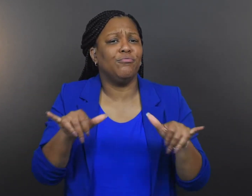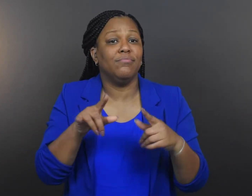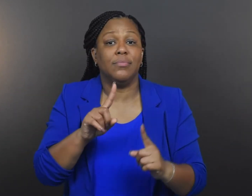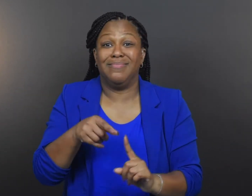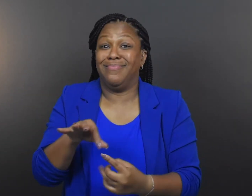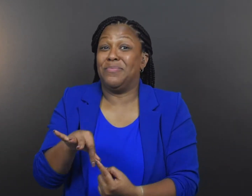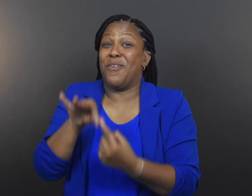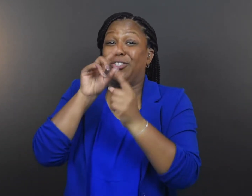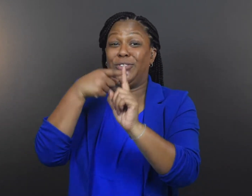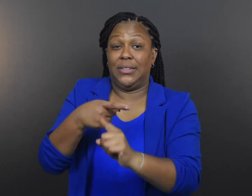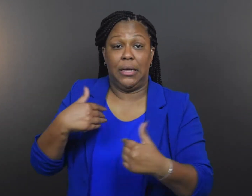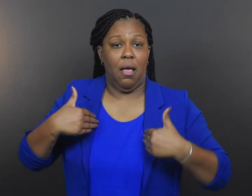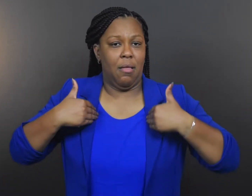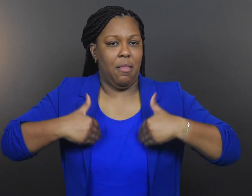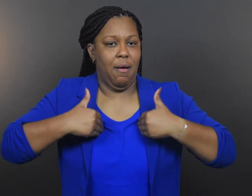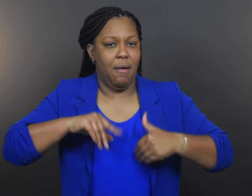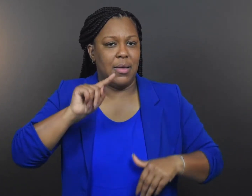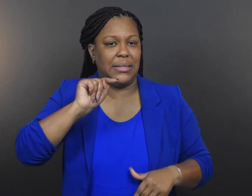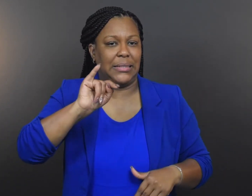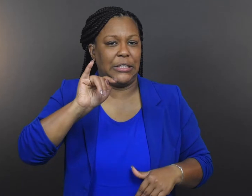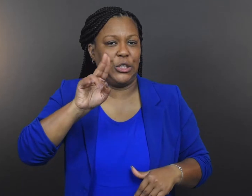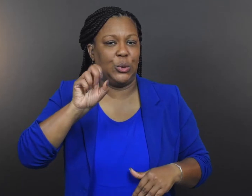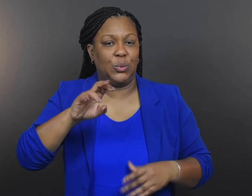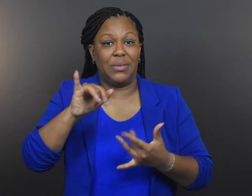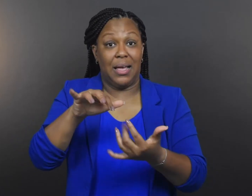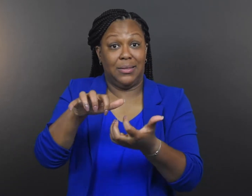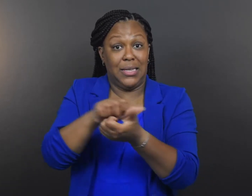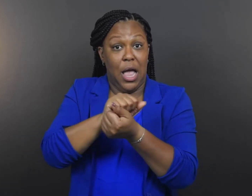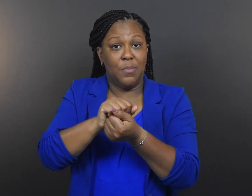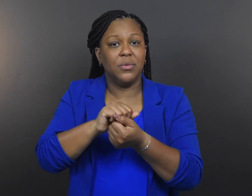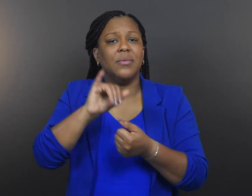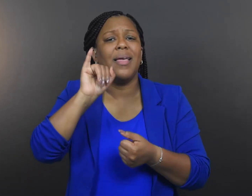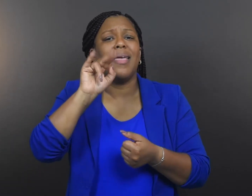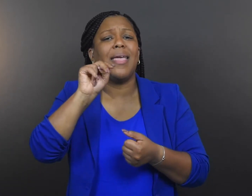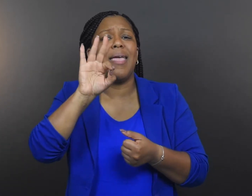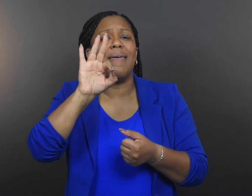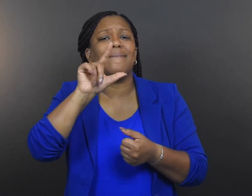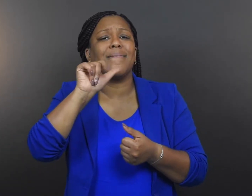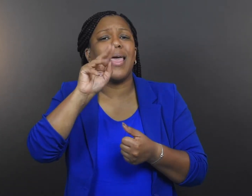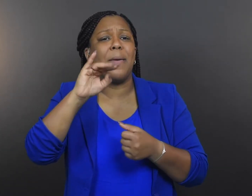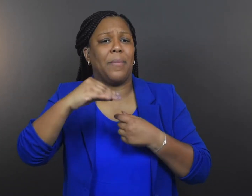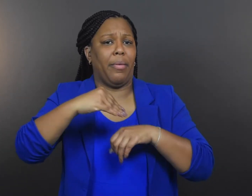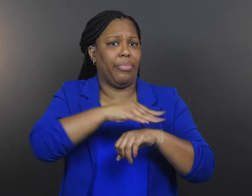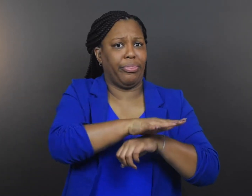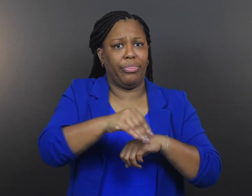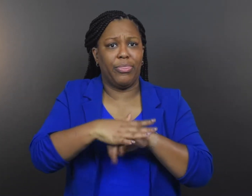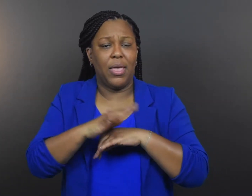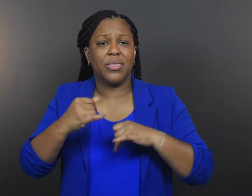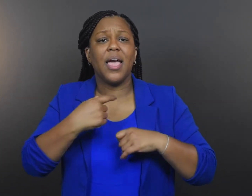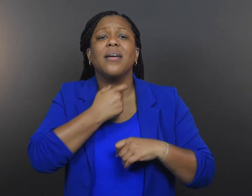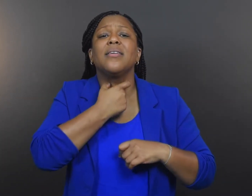visible patterns, especially in lung tissue damage and inflammation in the trachea,